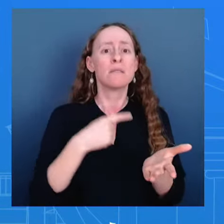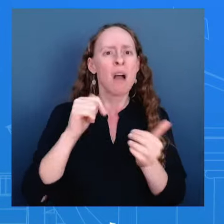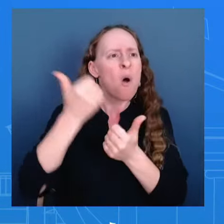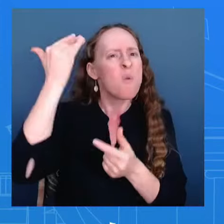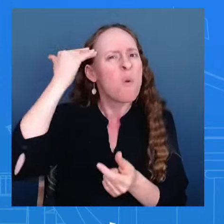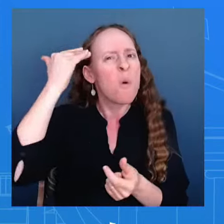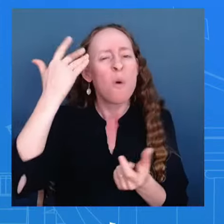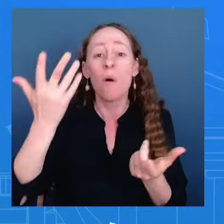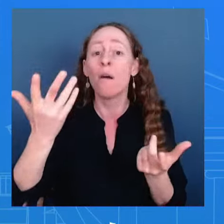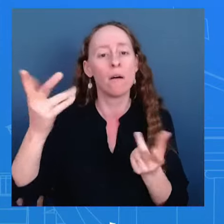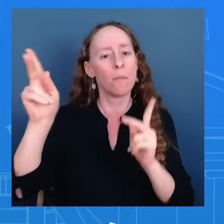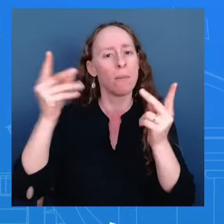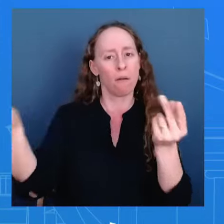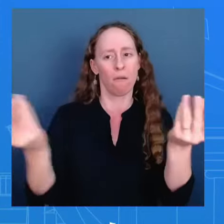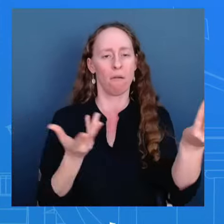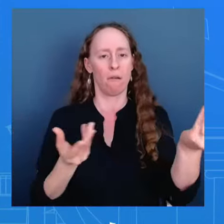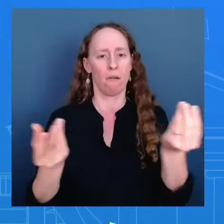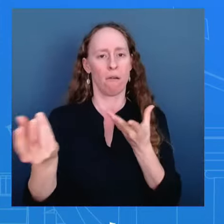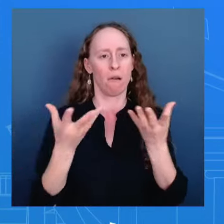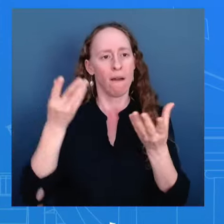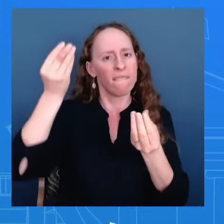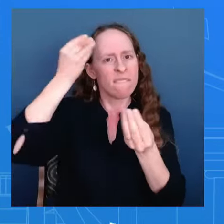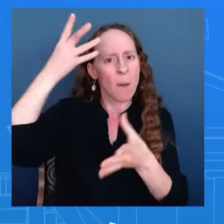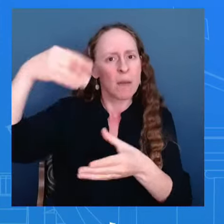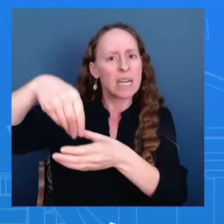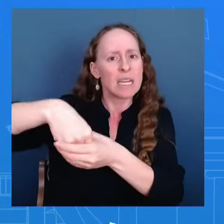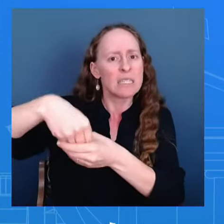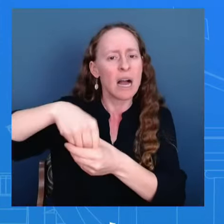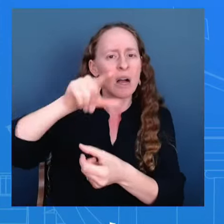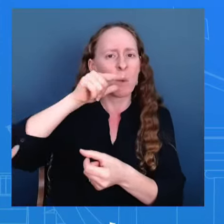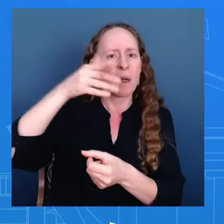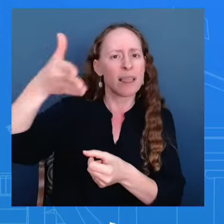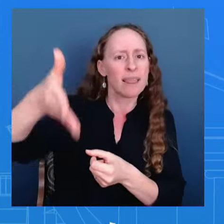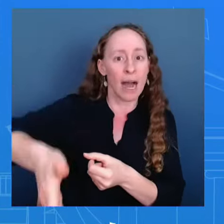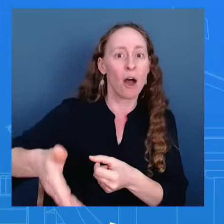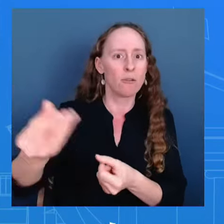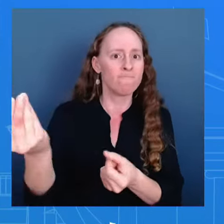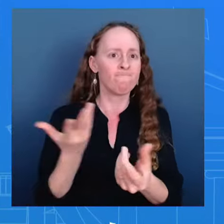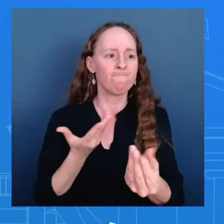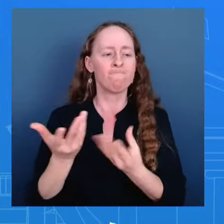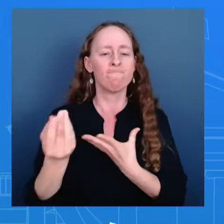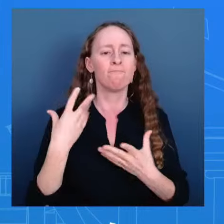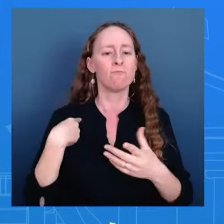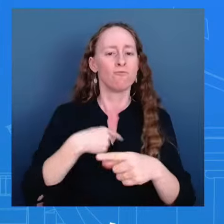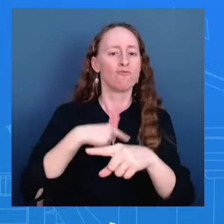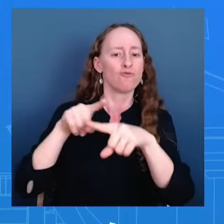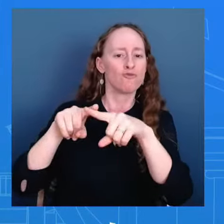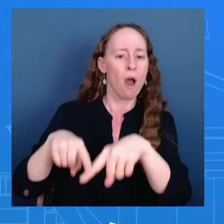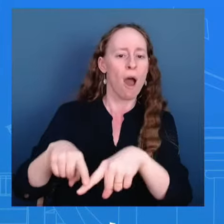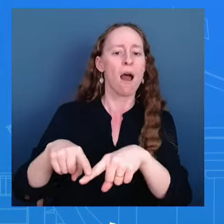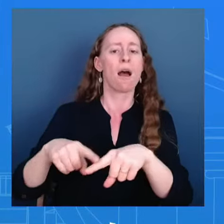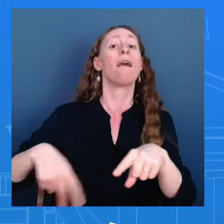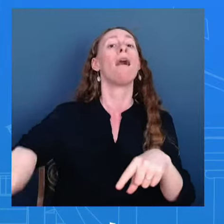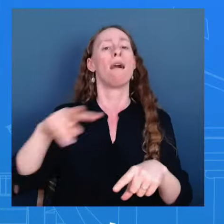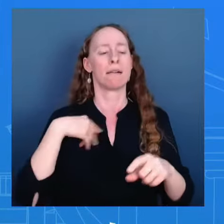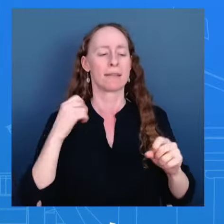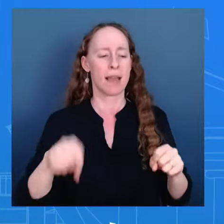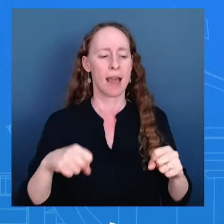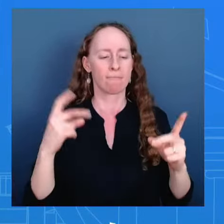That gave us a sense of our own individual assessment of what happened. Our intelligence community was able to give us